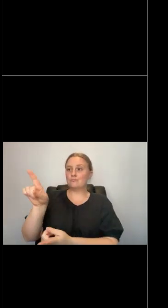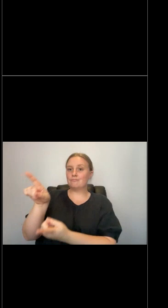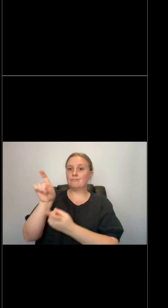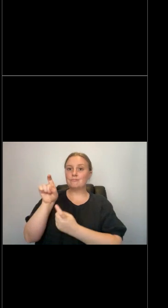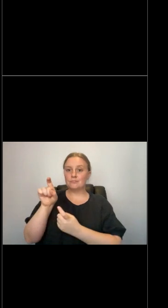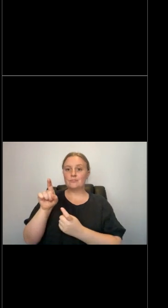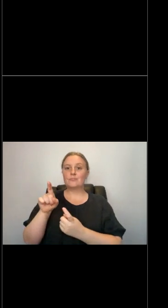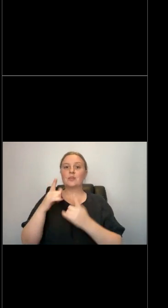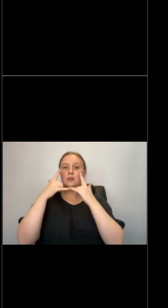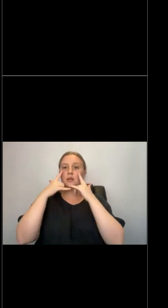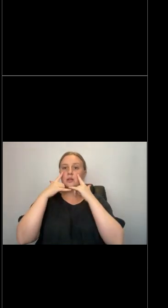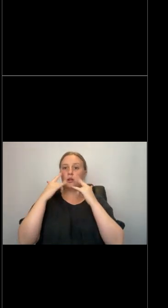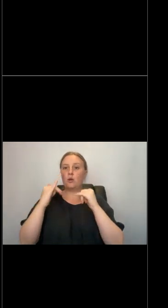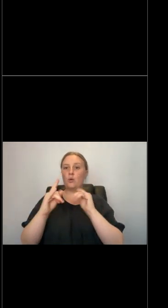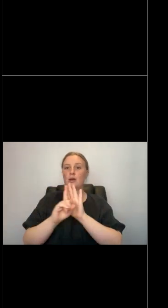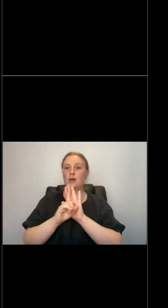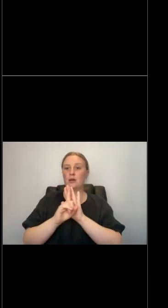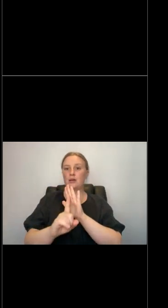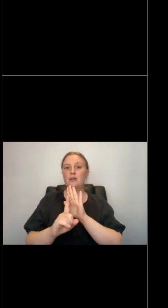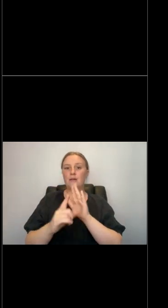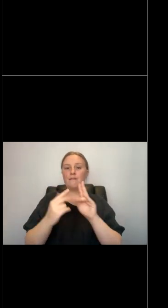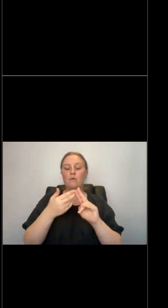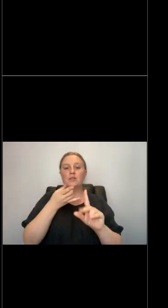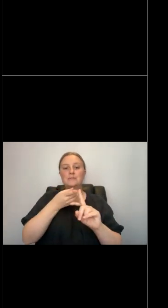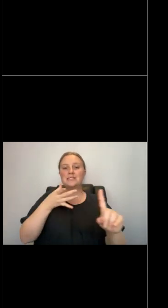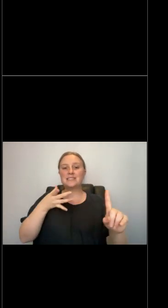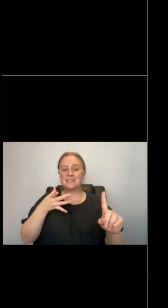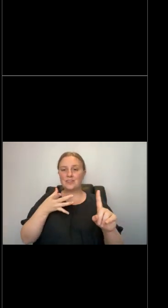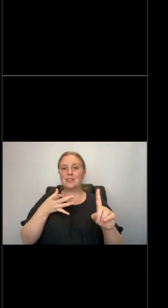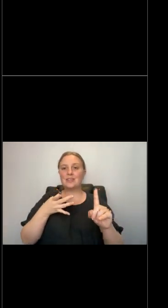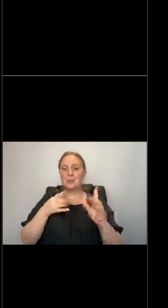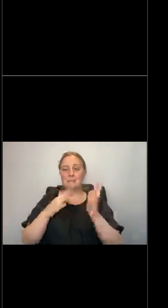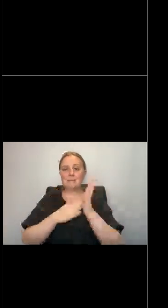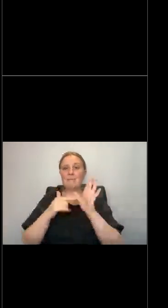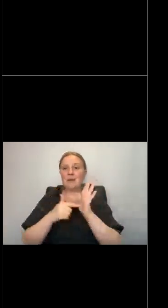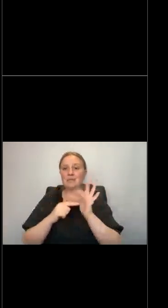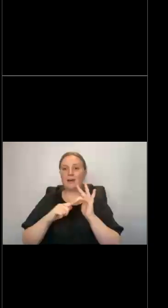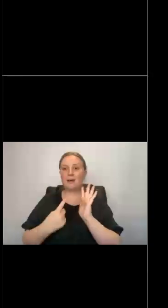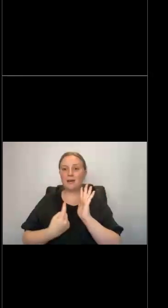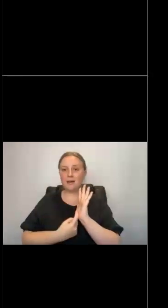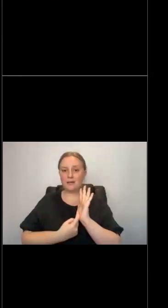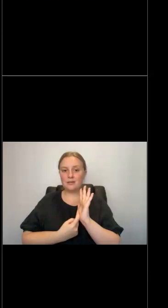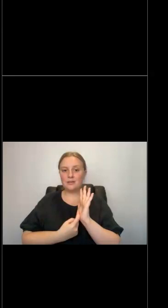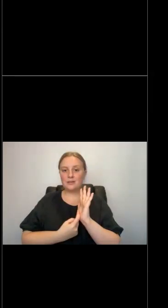that the tribunal must appoint legal representatives for a tribunal matters.